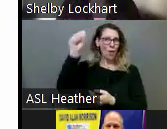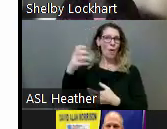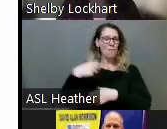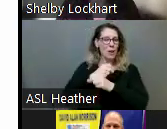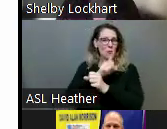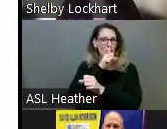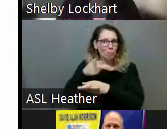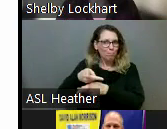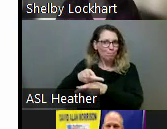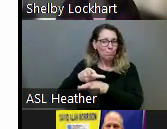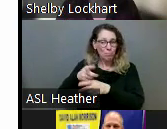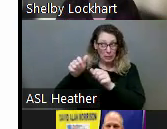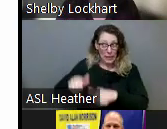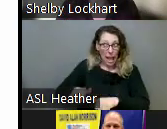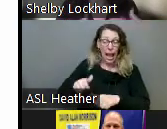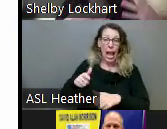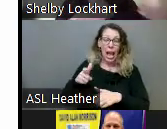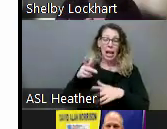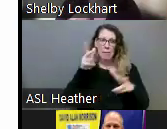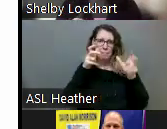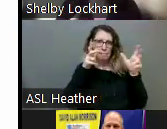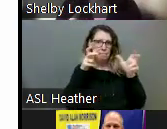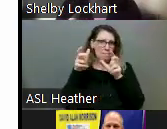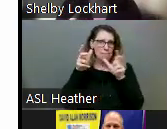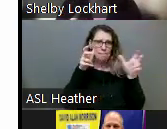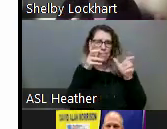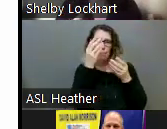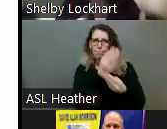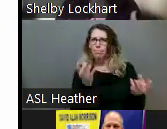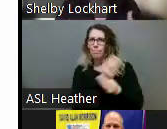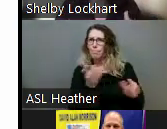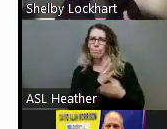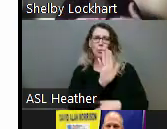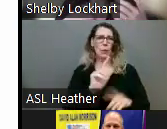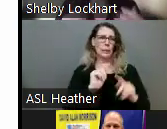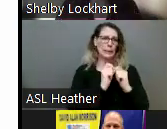the capacity to get that really good visual data to your team and your staff. They need